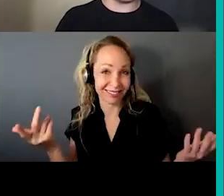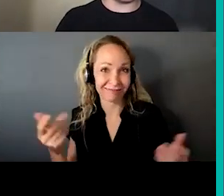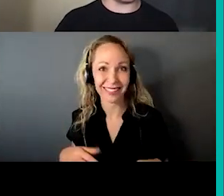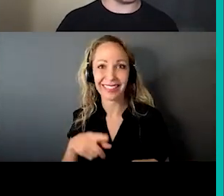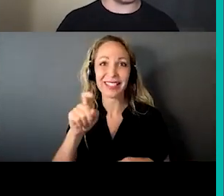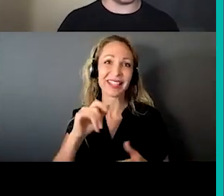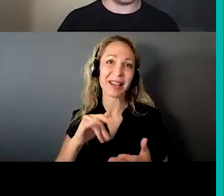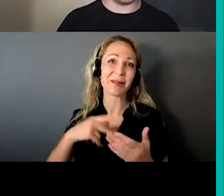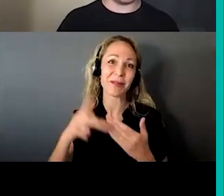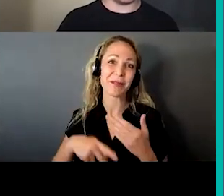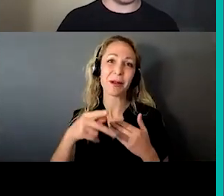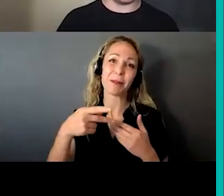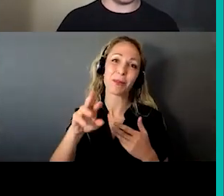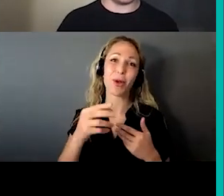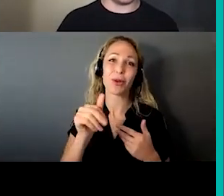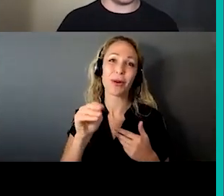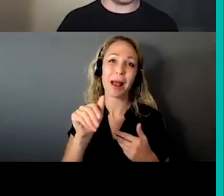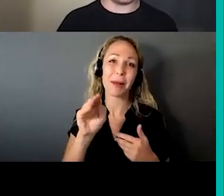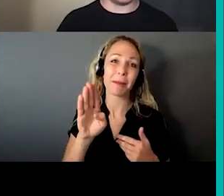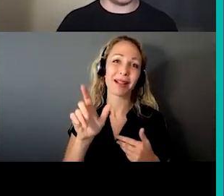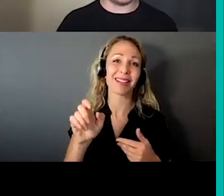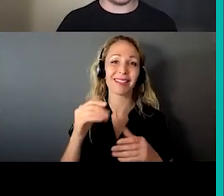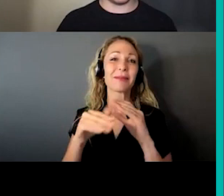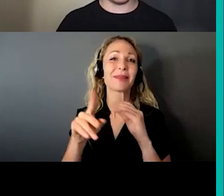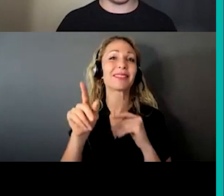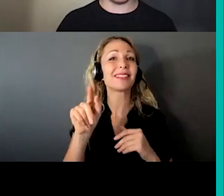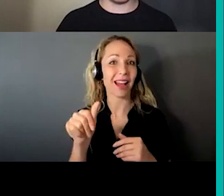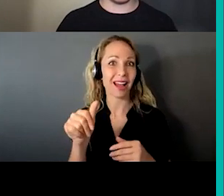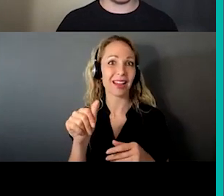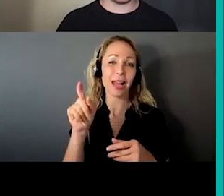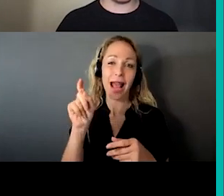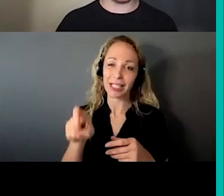AND IF YOU DIDN'T KNOW YOU CAN ENABLE IT AT THE MODULE LEVEL OR THE E-MAIL LEVEL.